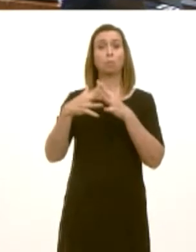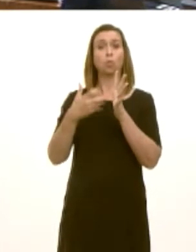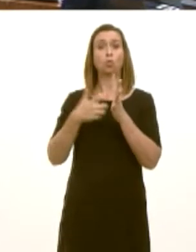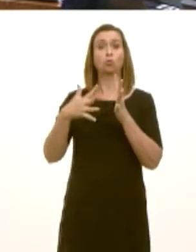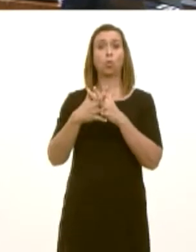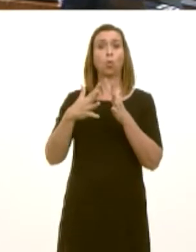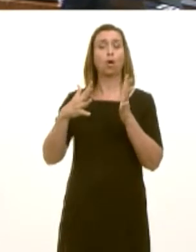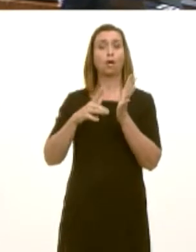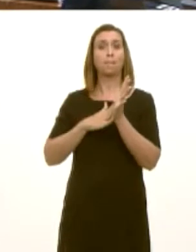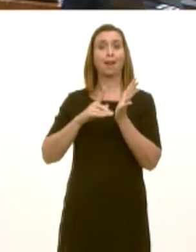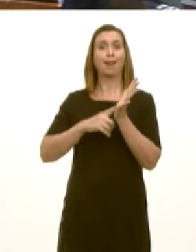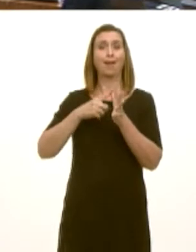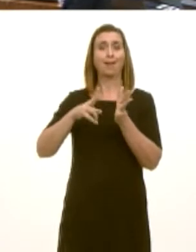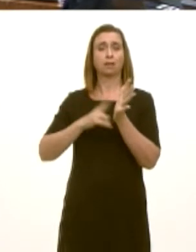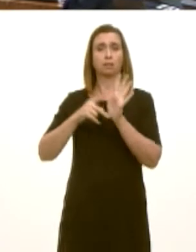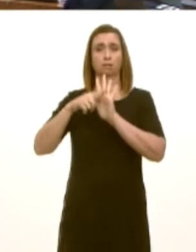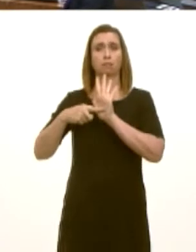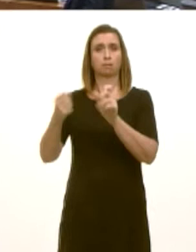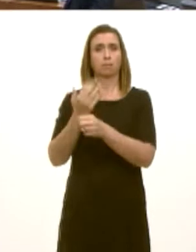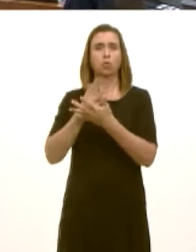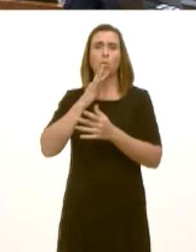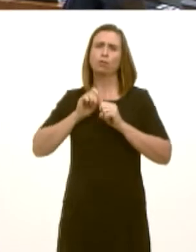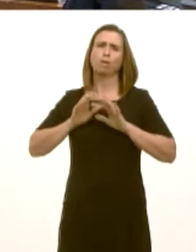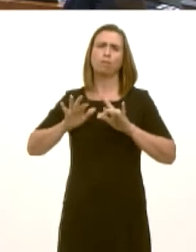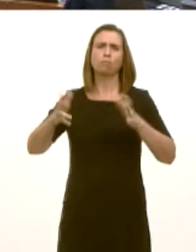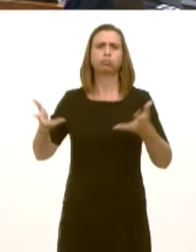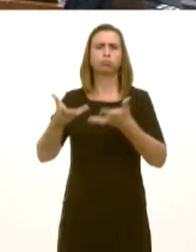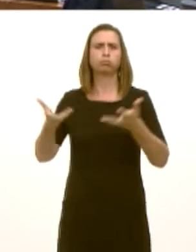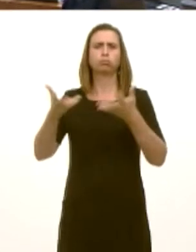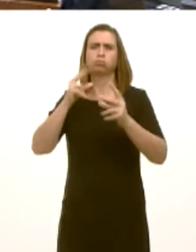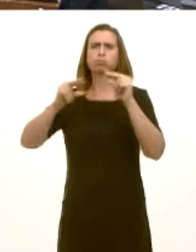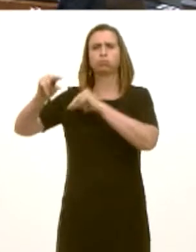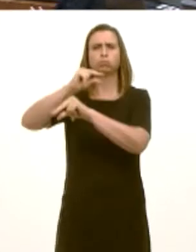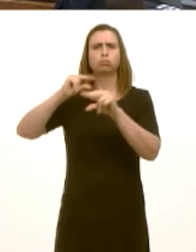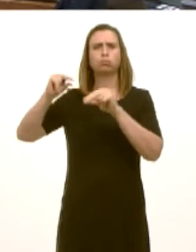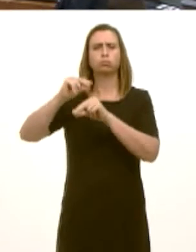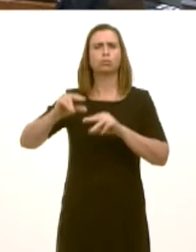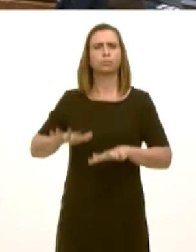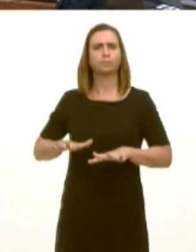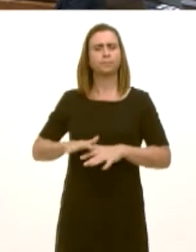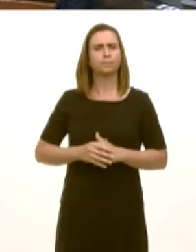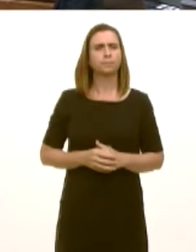of seeing the Welsh language thrive in Wales. Elin Jones: I suppose that the answer to this question wouldíve been quite different had